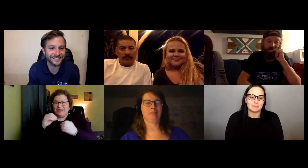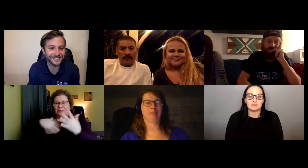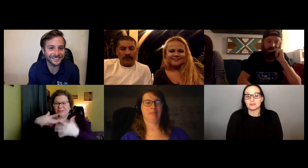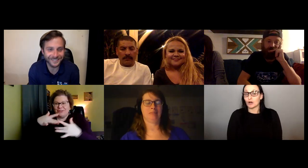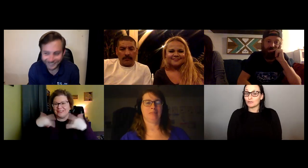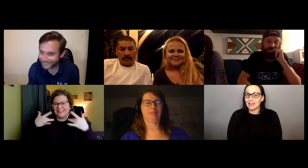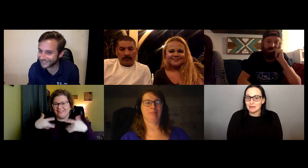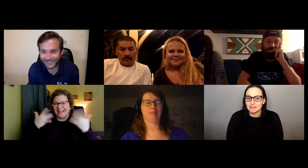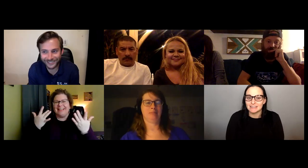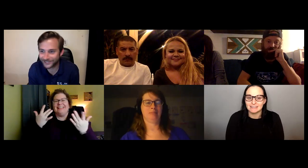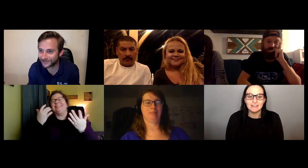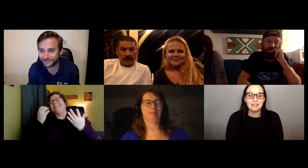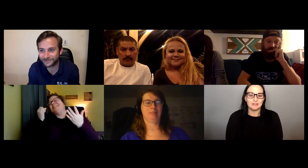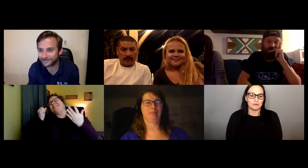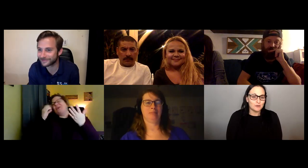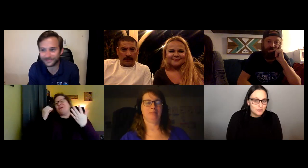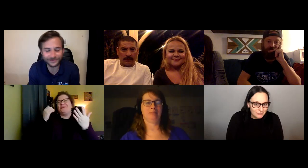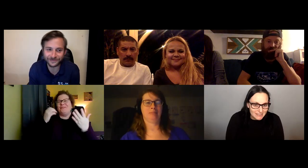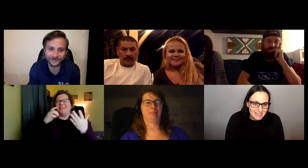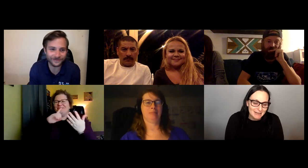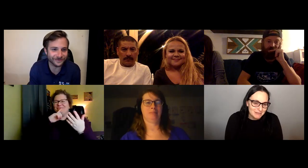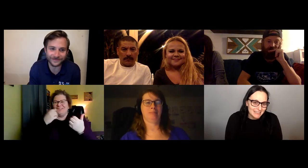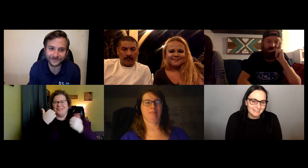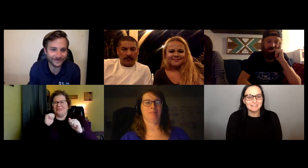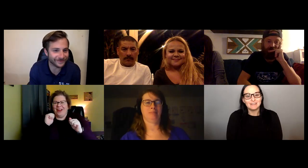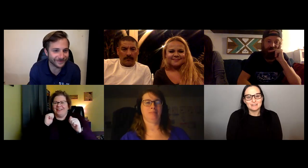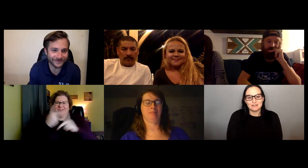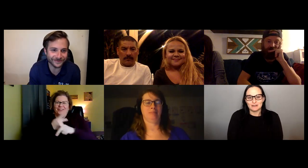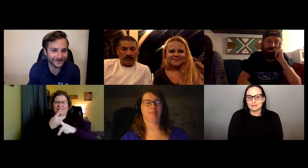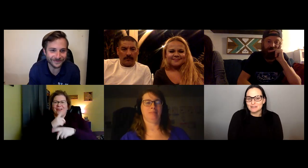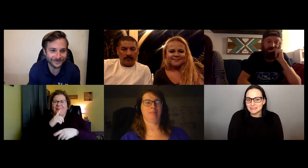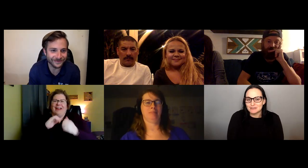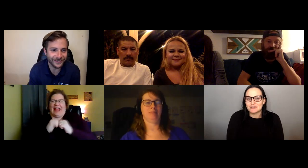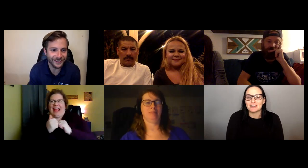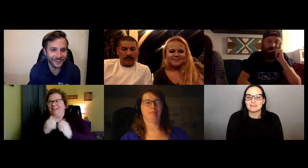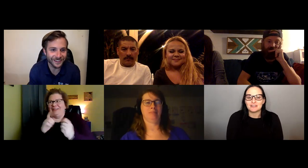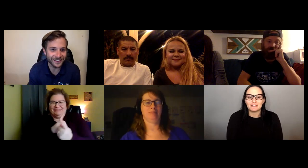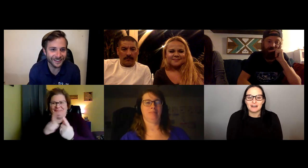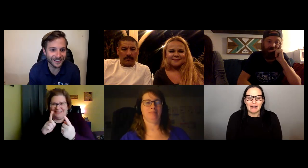with covet happening no social events happening so really